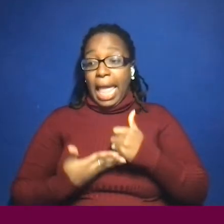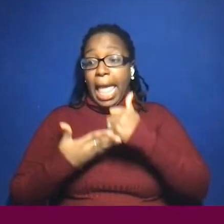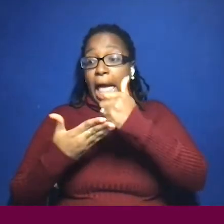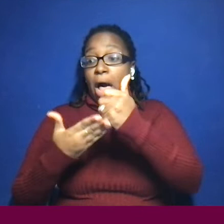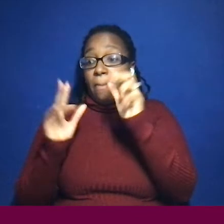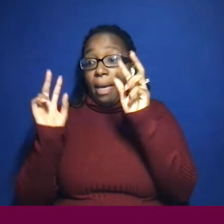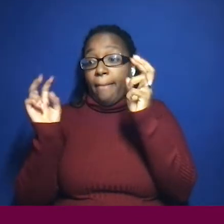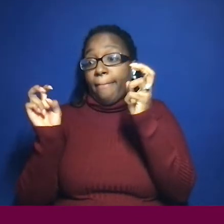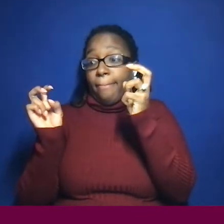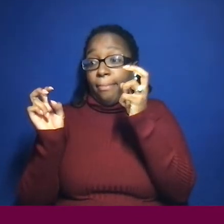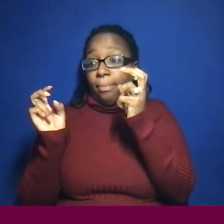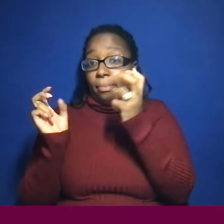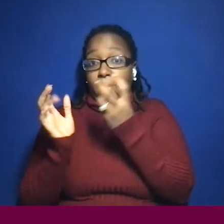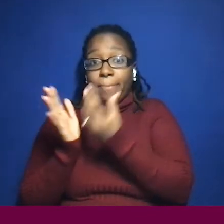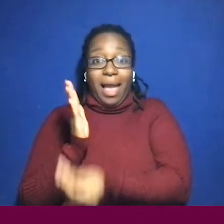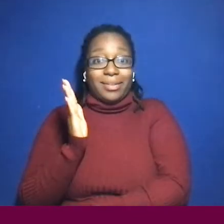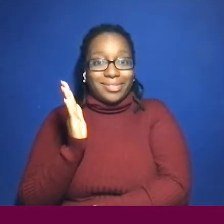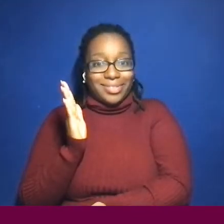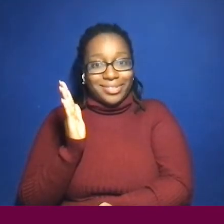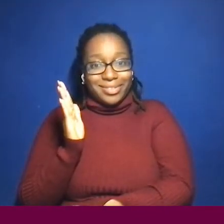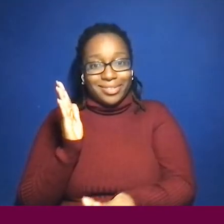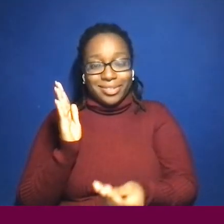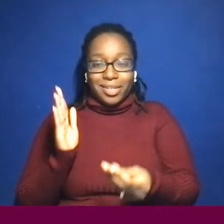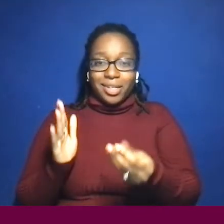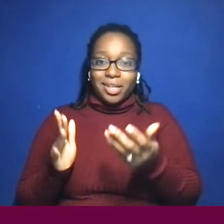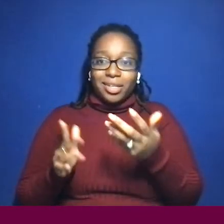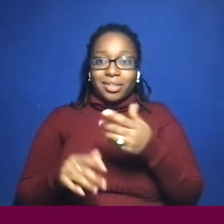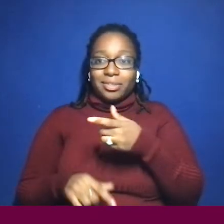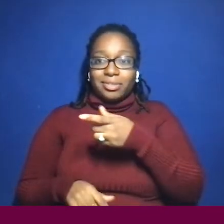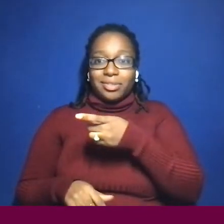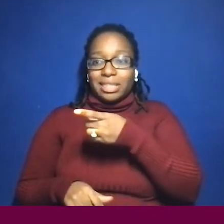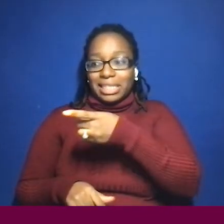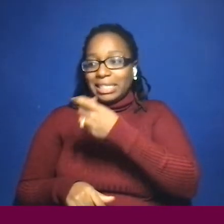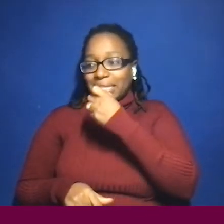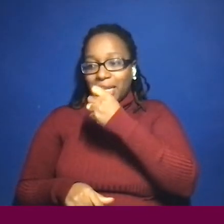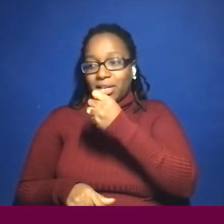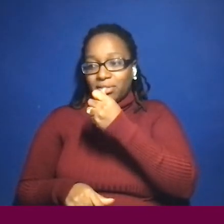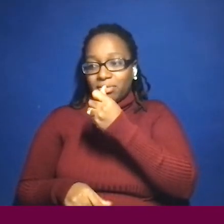by his providers to be in a position to be rescued. And so